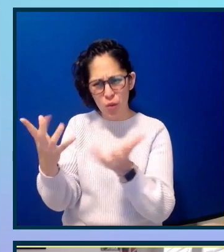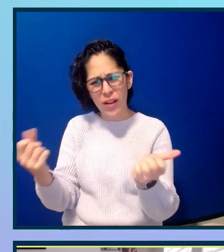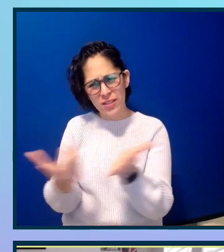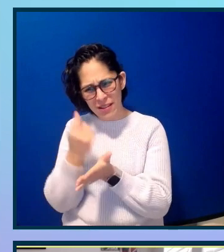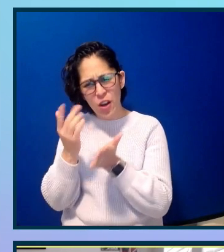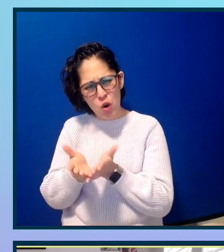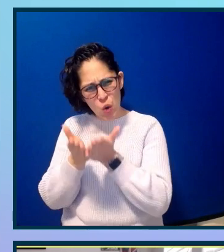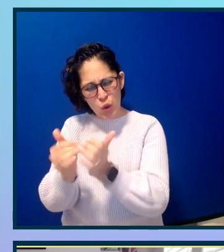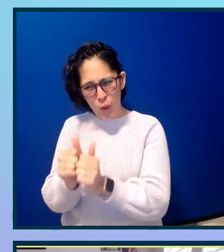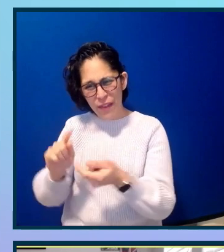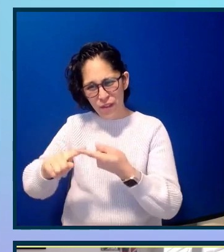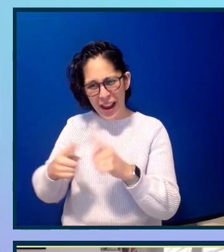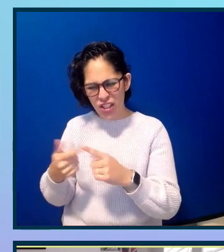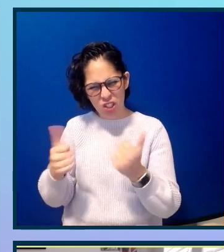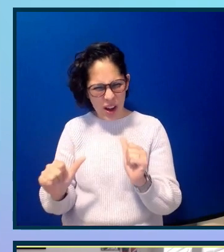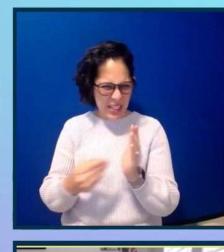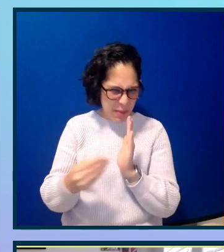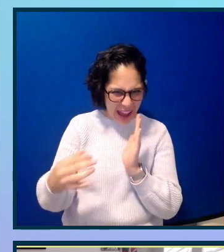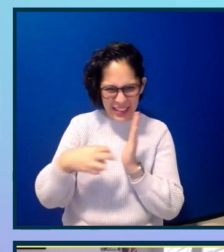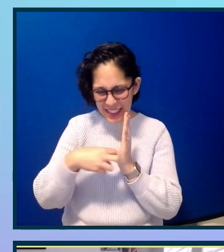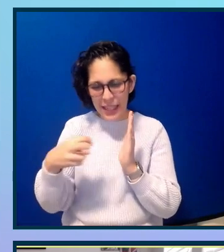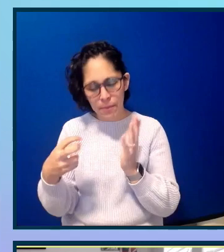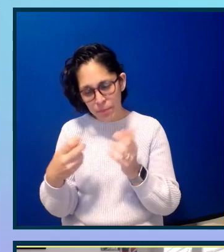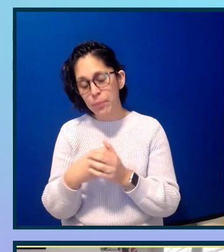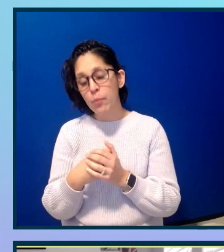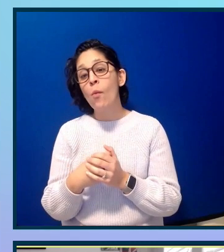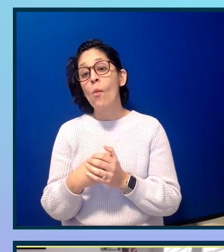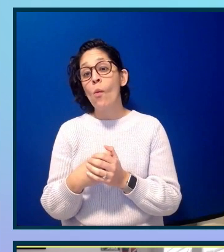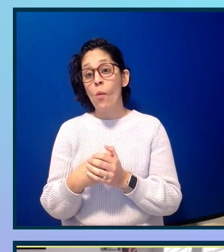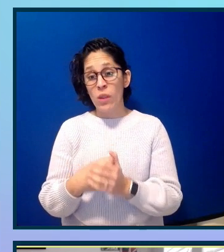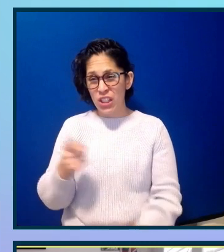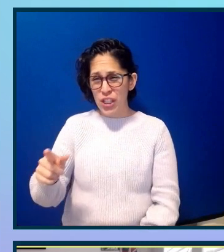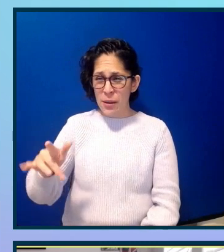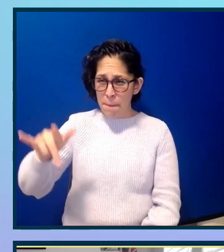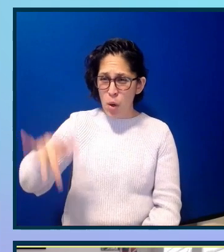and she's trying to buy that ticket. And she presses the button on the screen